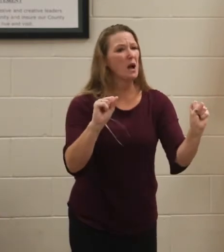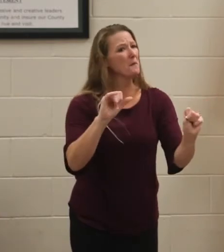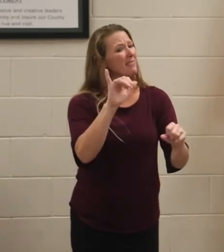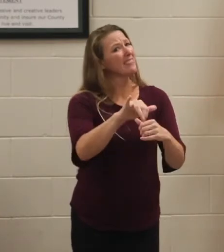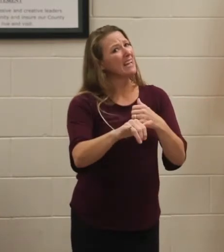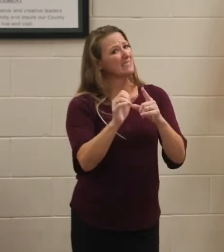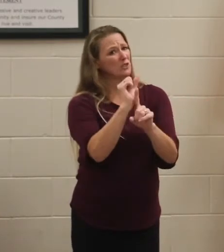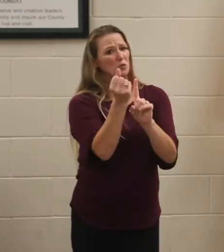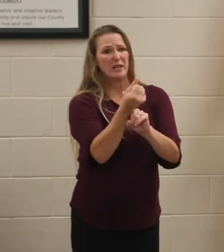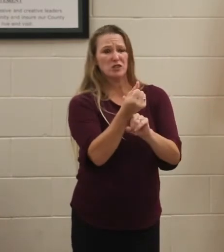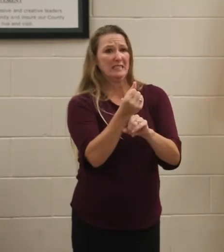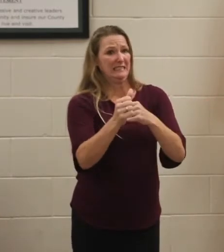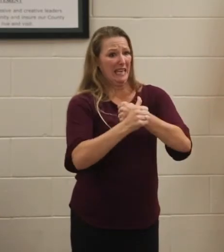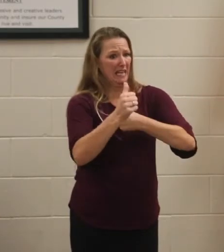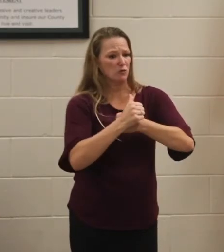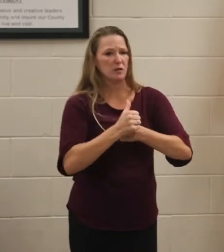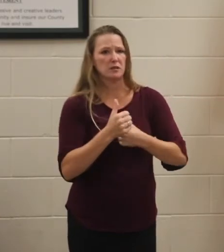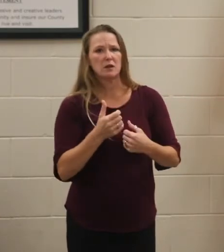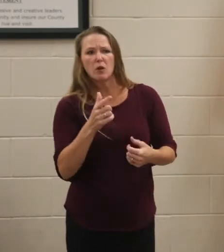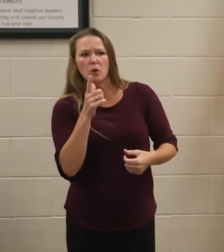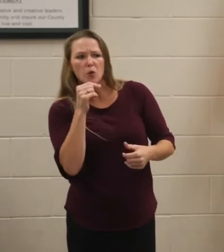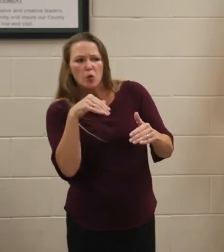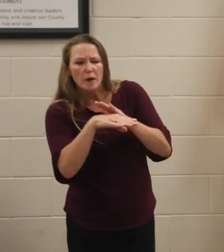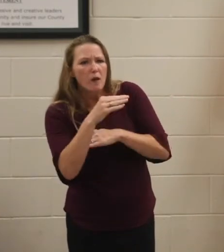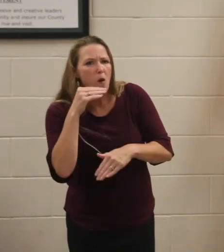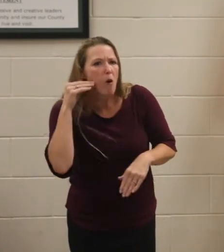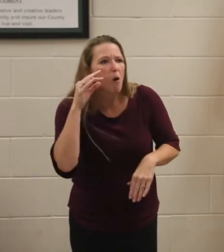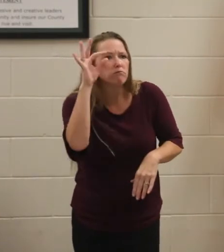We had no idea who was present at the location when we went there.